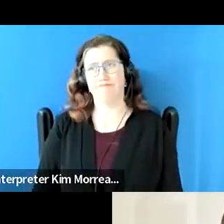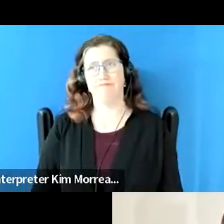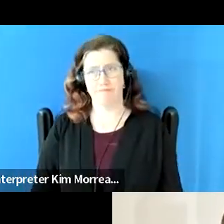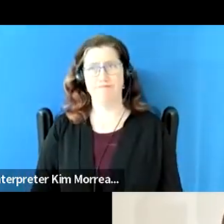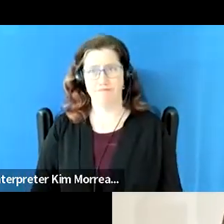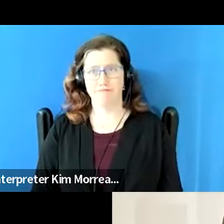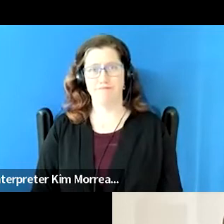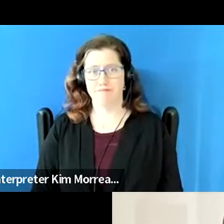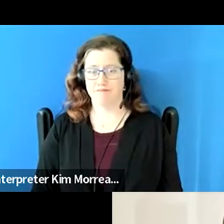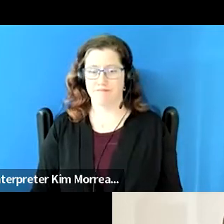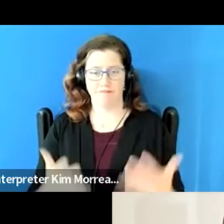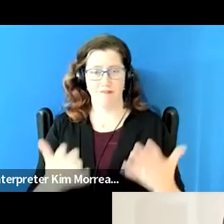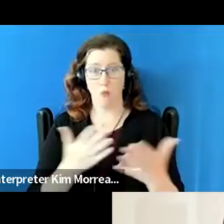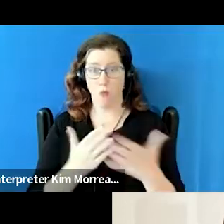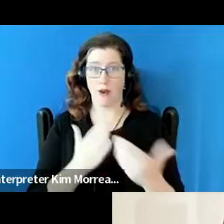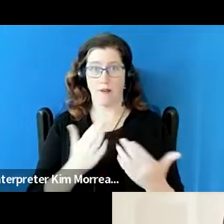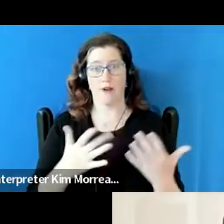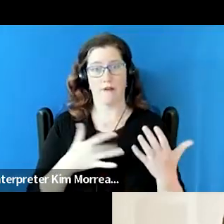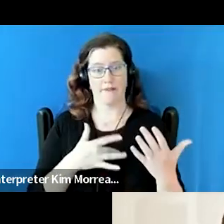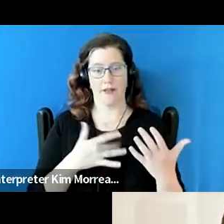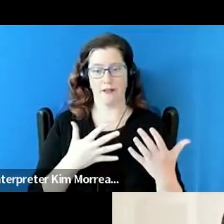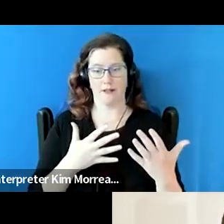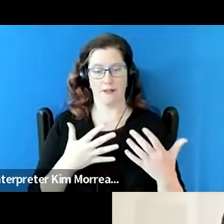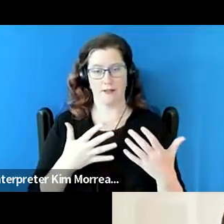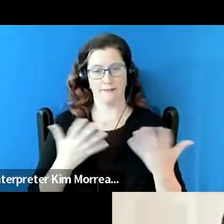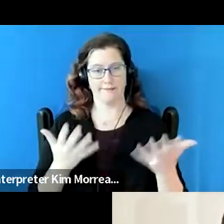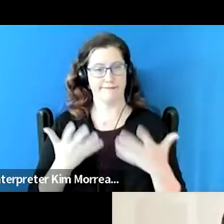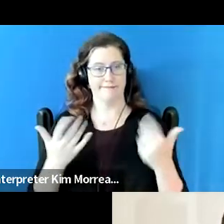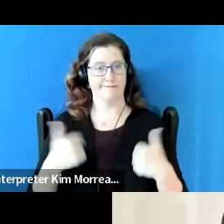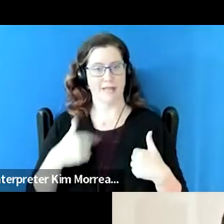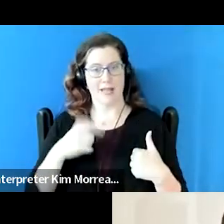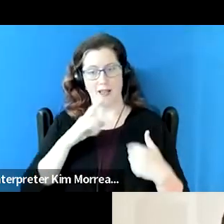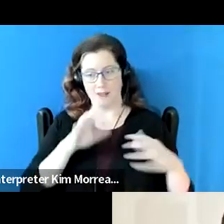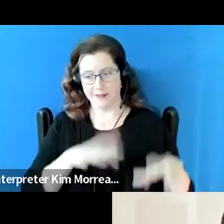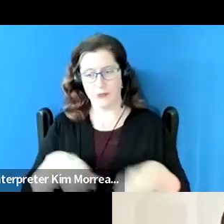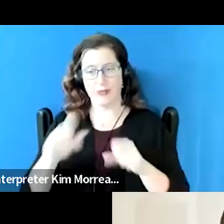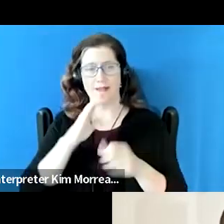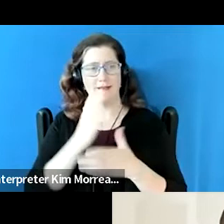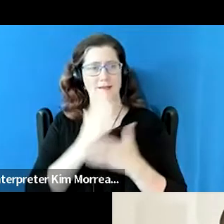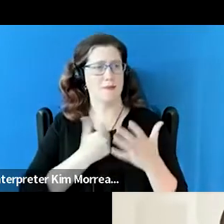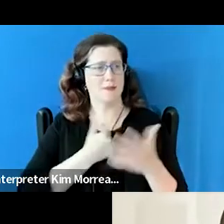whatever you feel is I need to take do some self care for myself, whether it be reading,